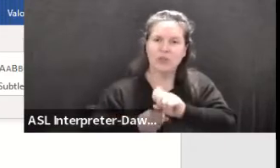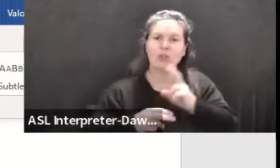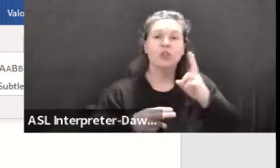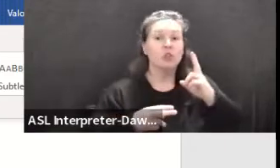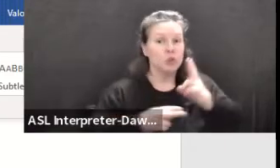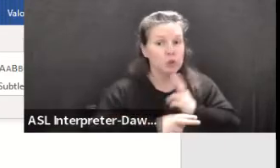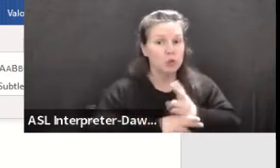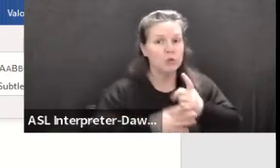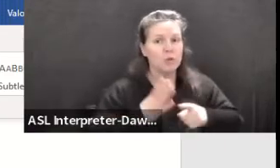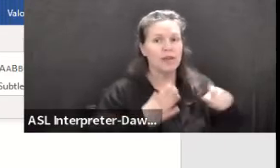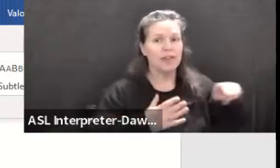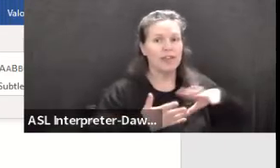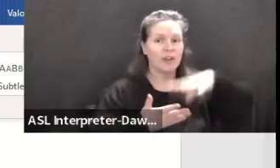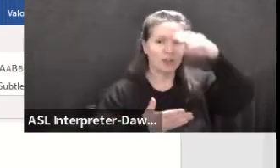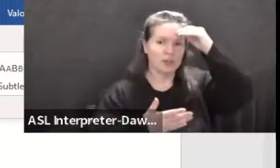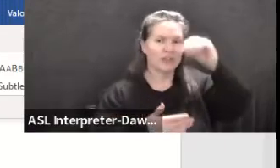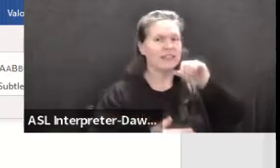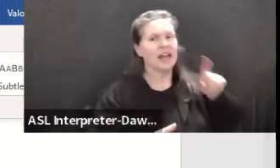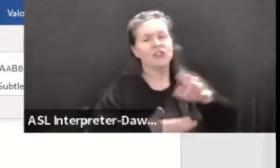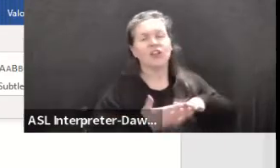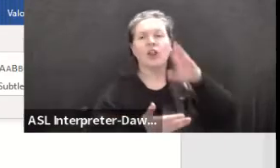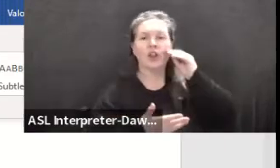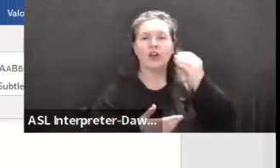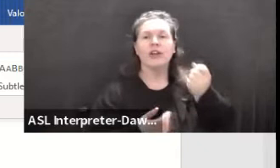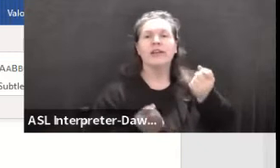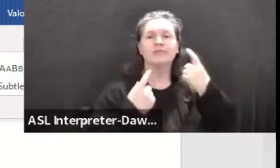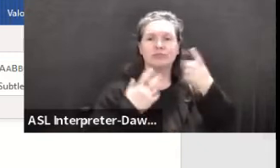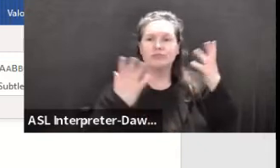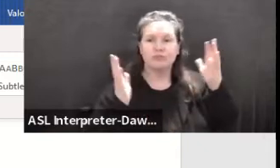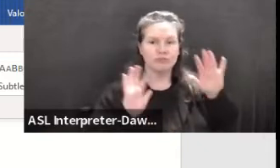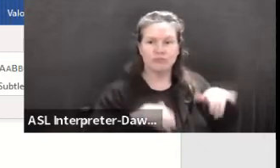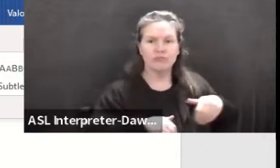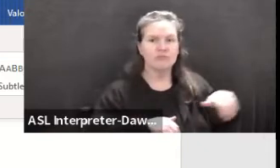not this, learn it and then, you know, off to the side it goes,